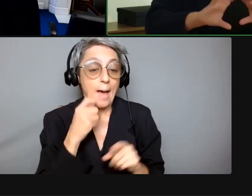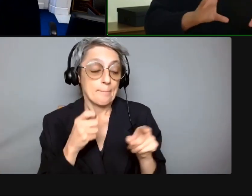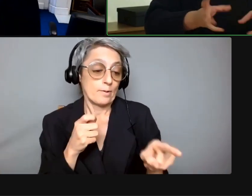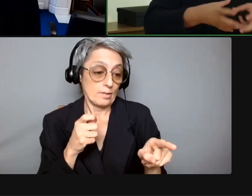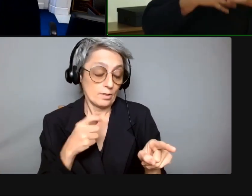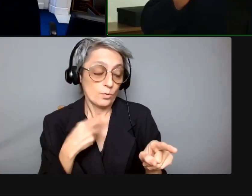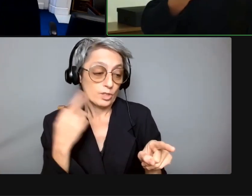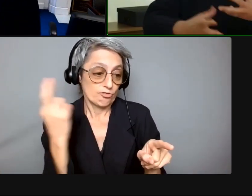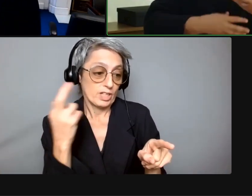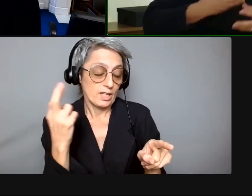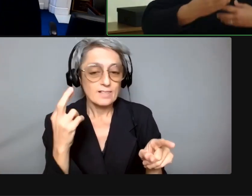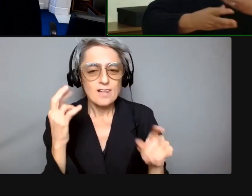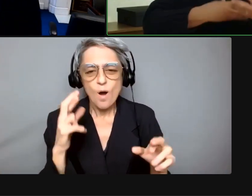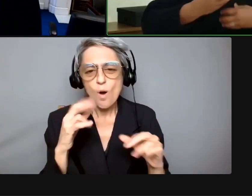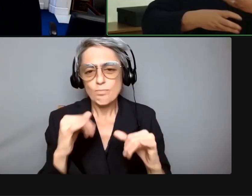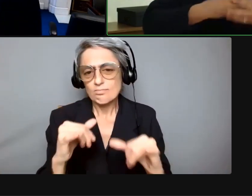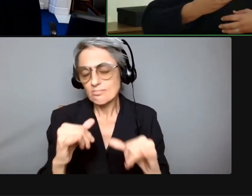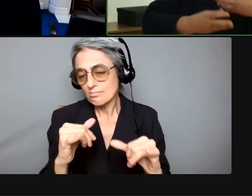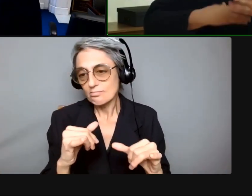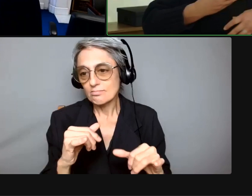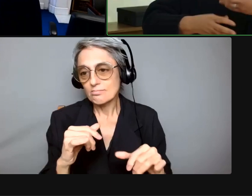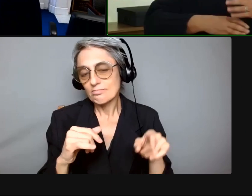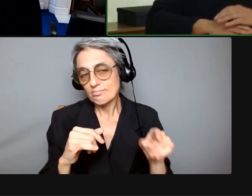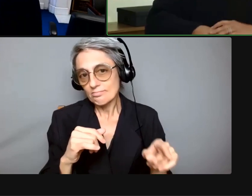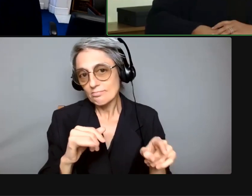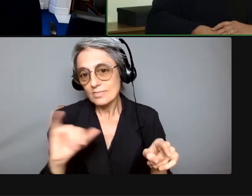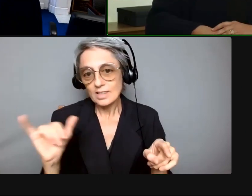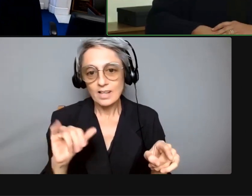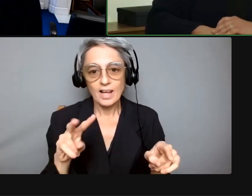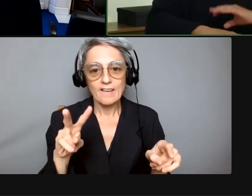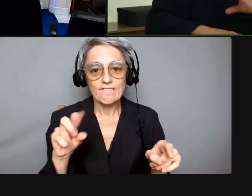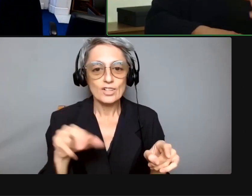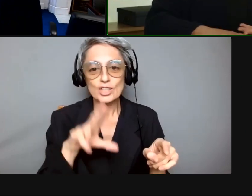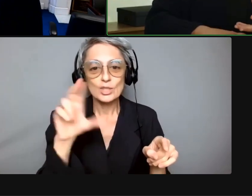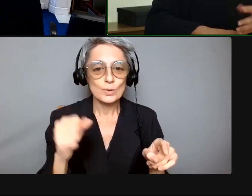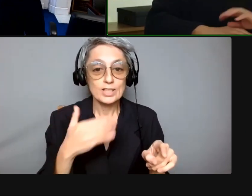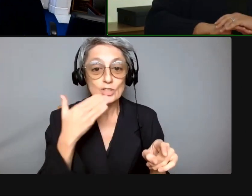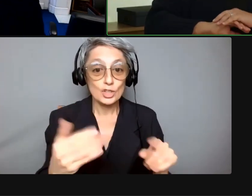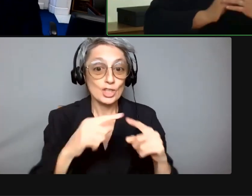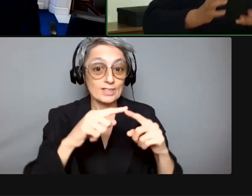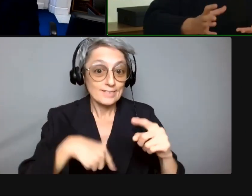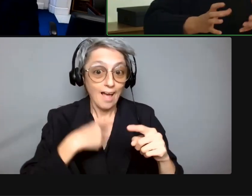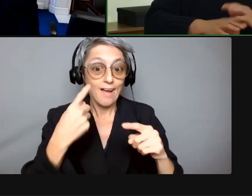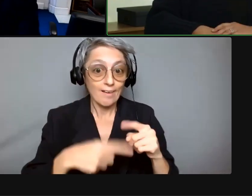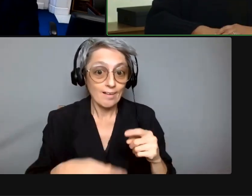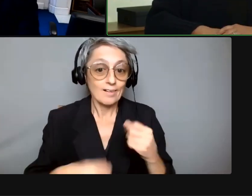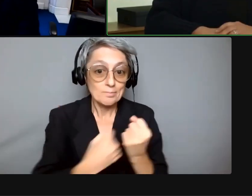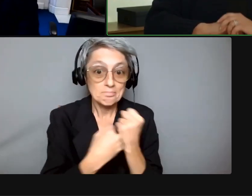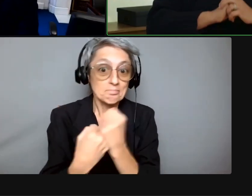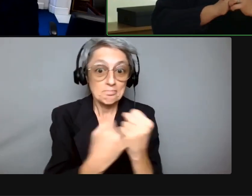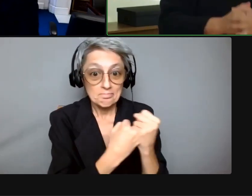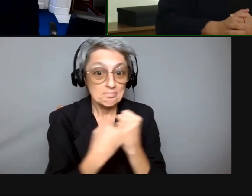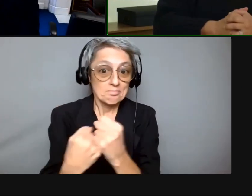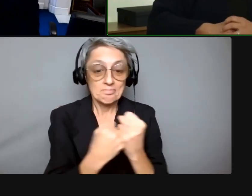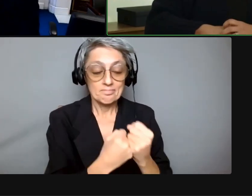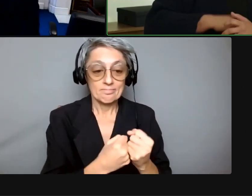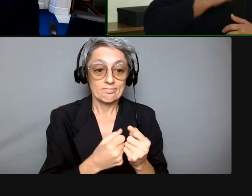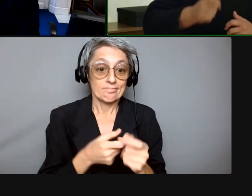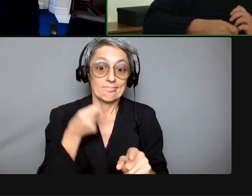as well as that it just becomes this virtuous cycle. And before you know it, what seemed like the start of cranking,